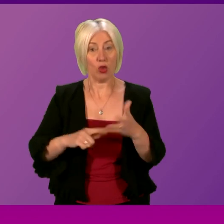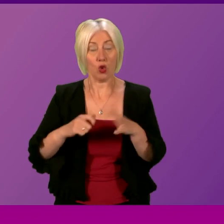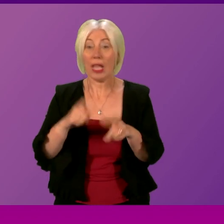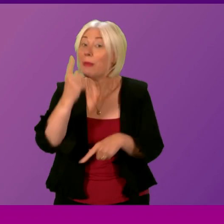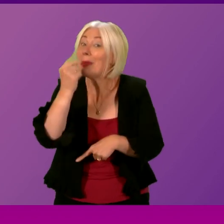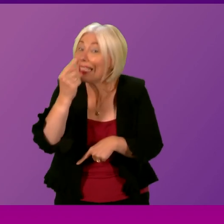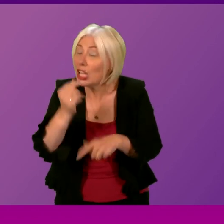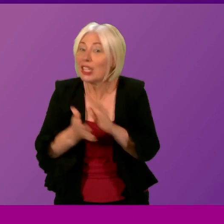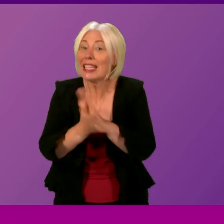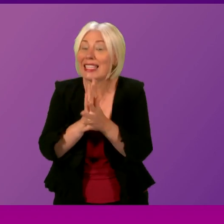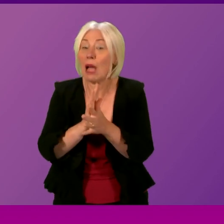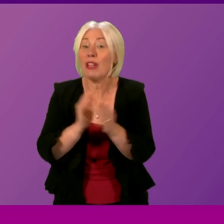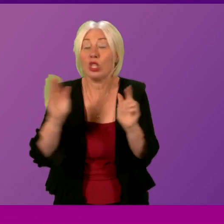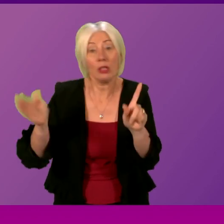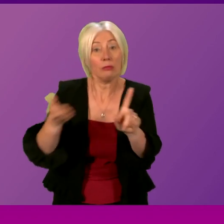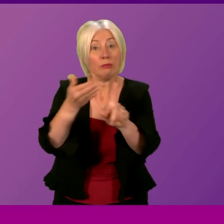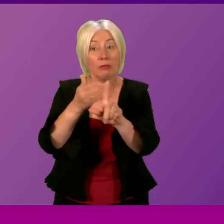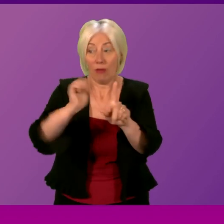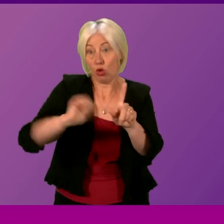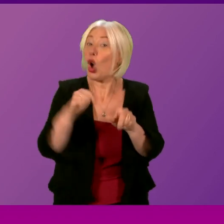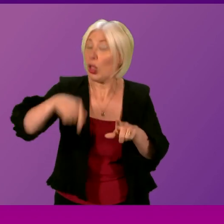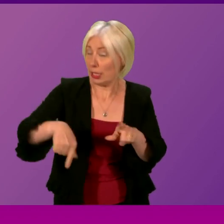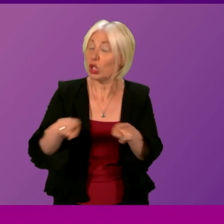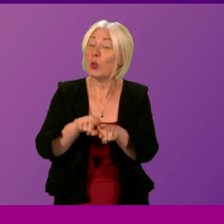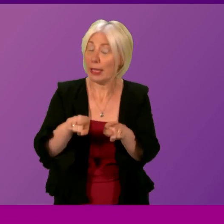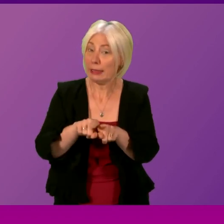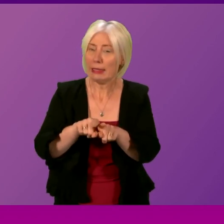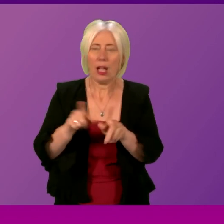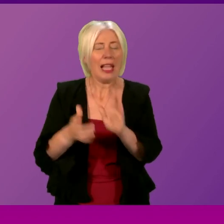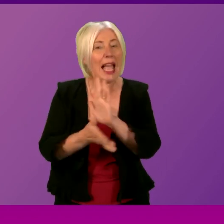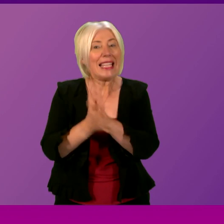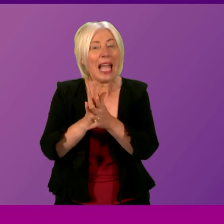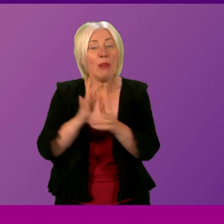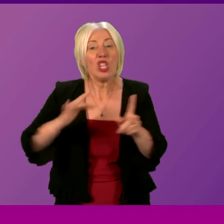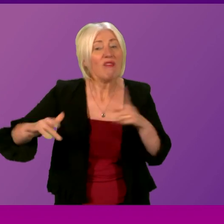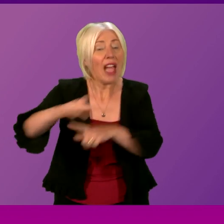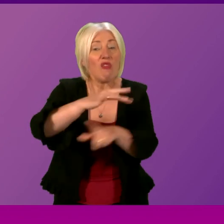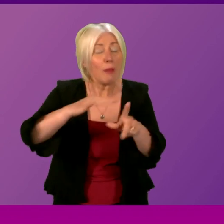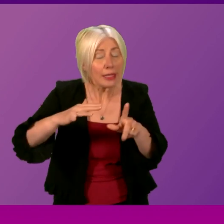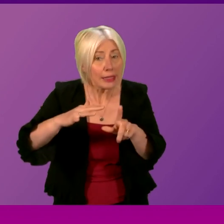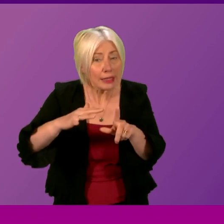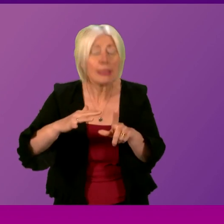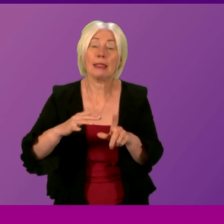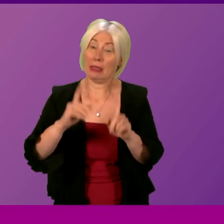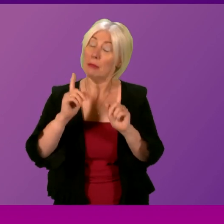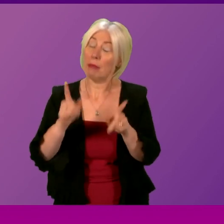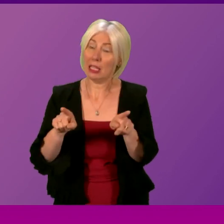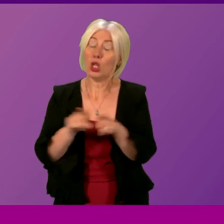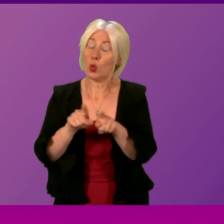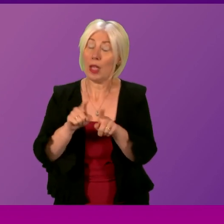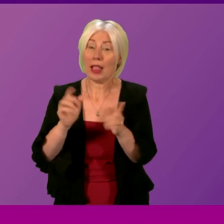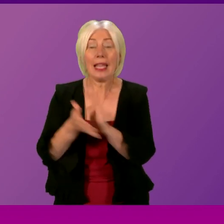the net ambitions of Scotland. That does not just damage the environment; it damages jobs